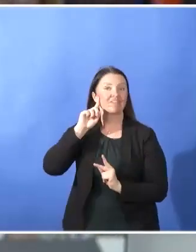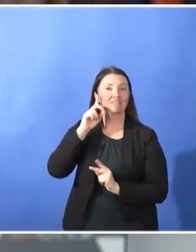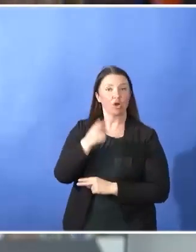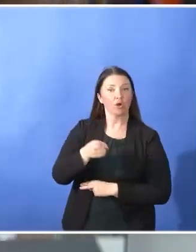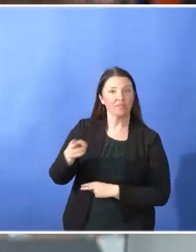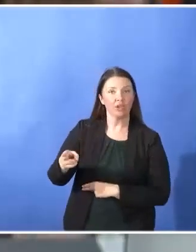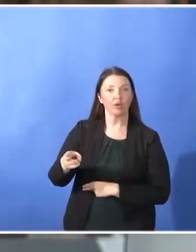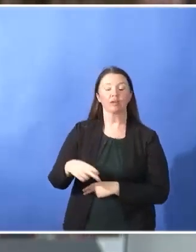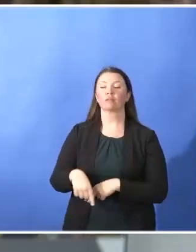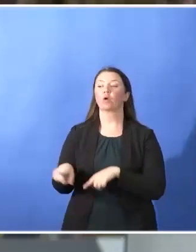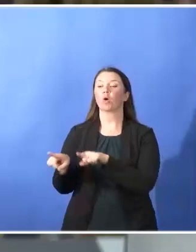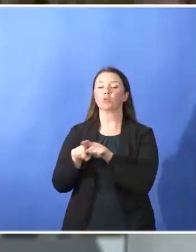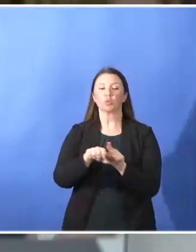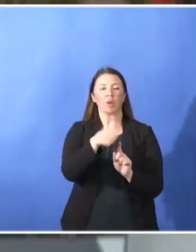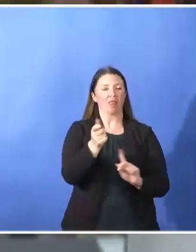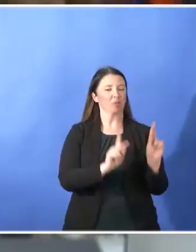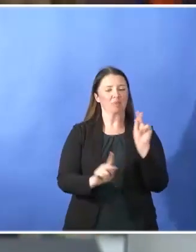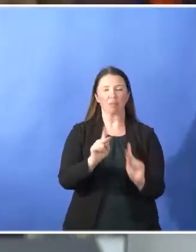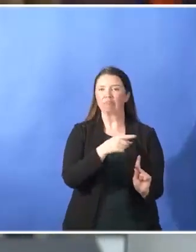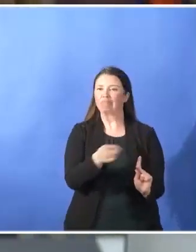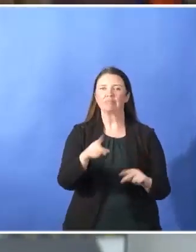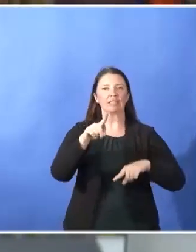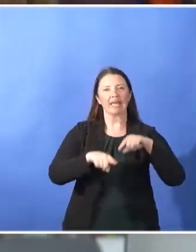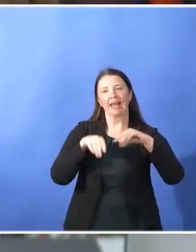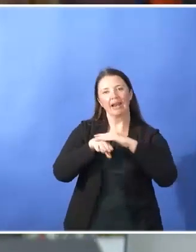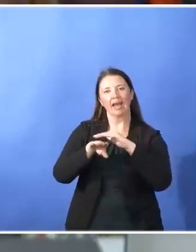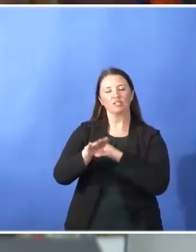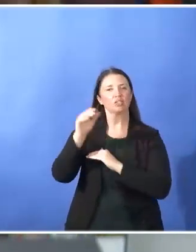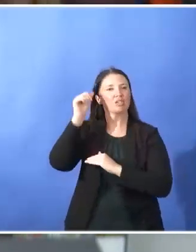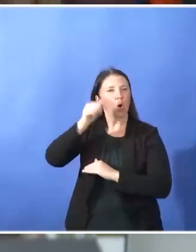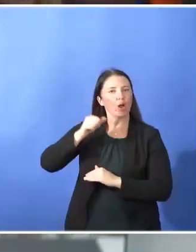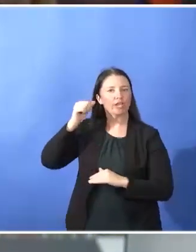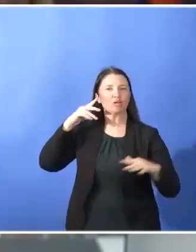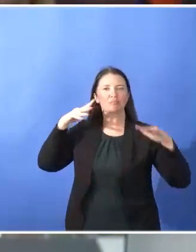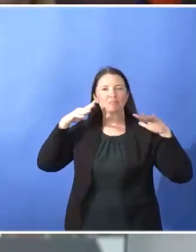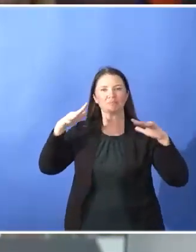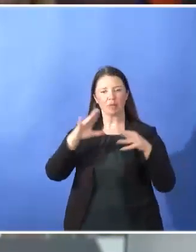FOR PERSONS DEAF AND HARD OF HEARING UNABLE TO ACCESS THE AUDIO MESSAGE.